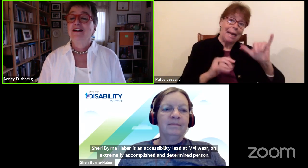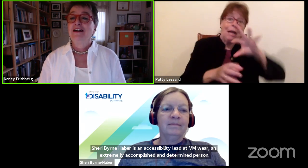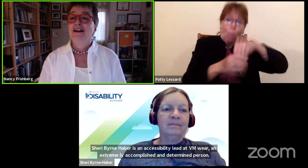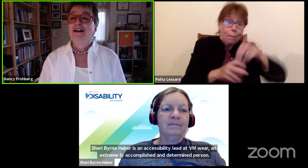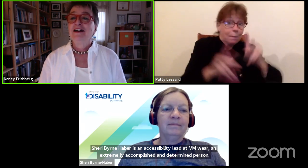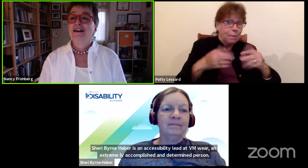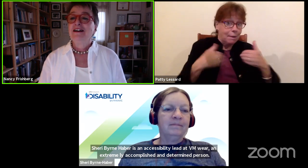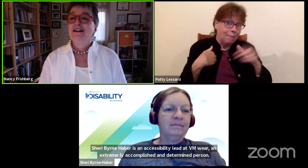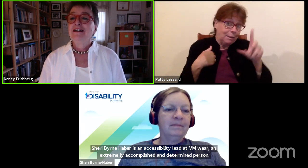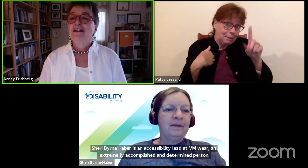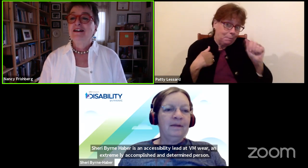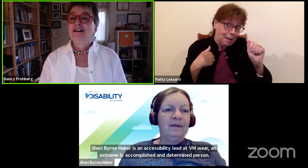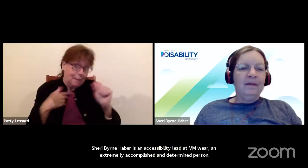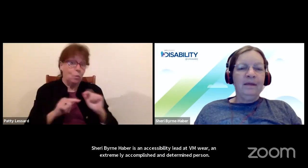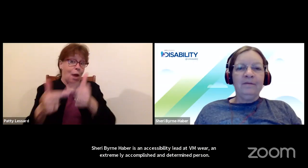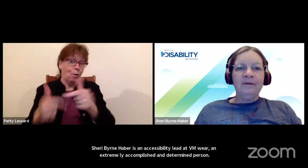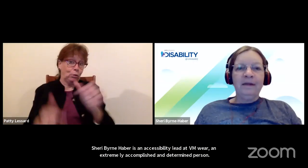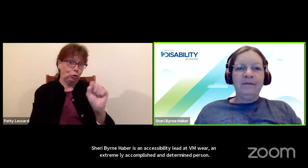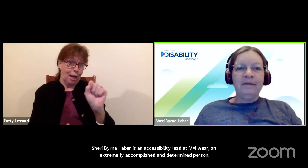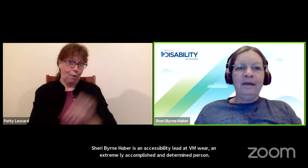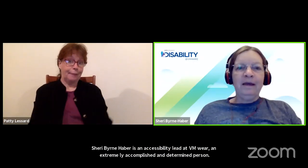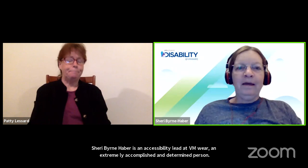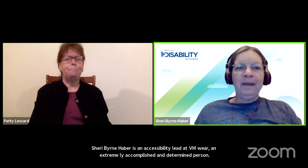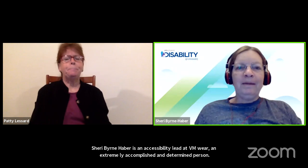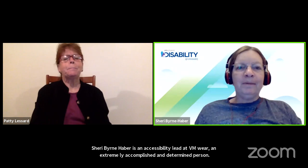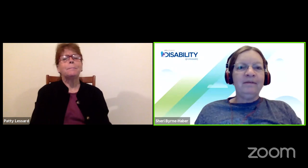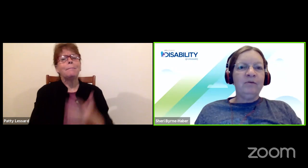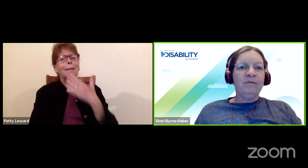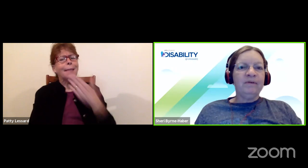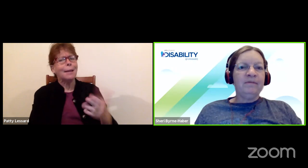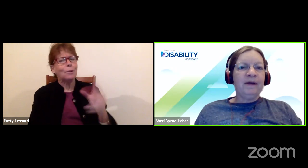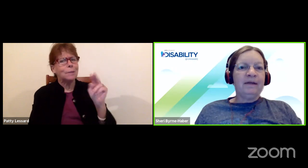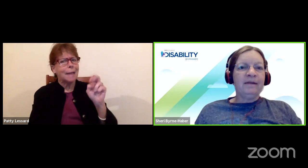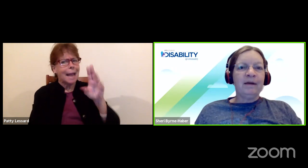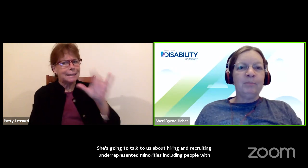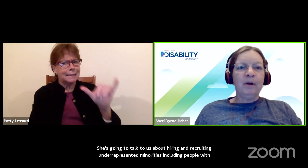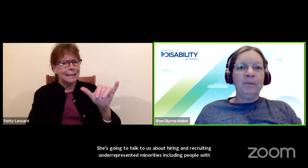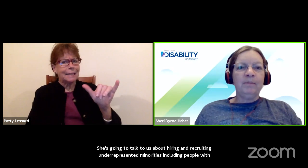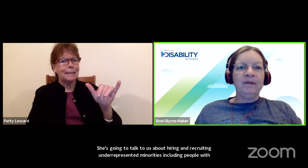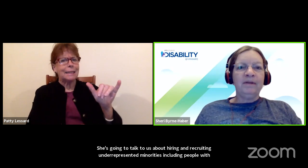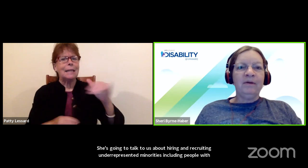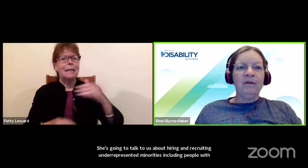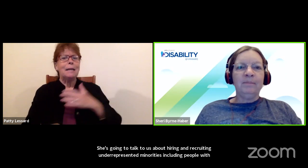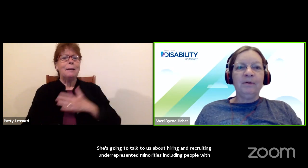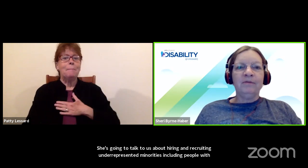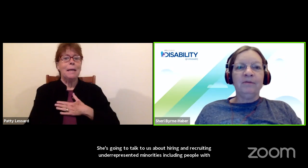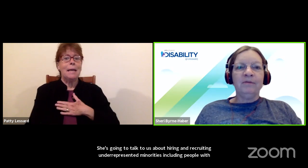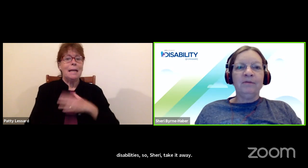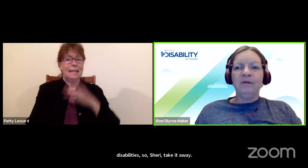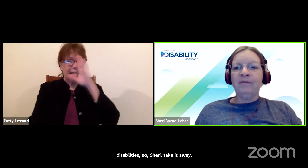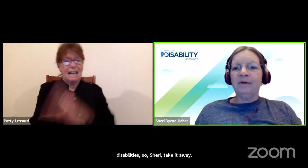an accessibility lead at VM wear, an extreme ly accomplished and determined person. She's going to talk to us about hiring and recruiting underrepresented minorities